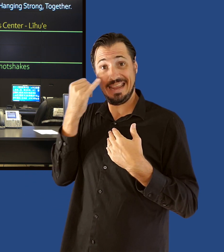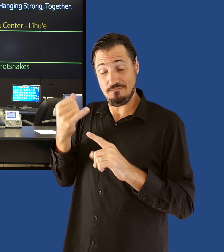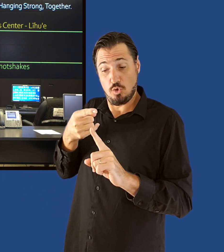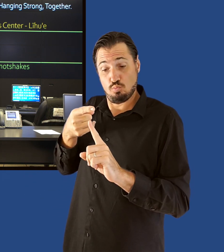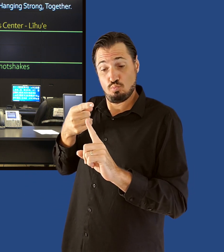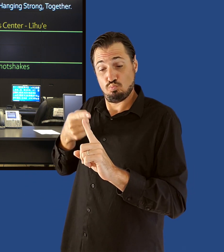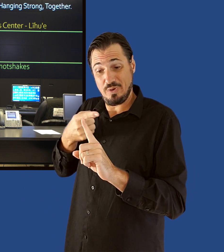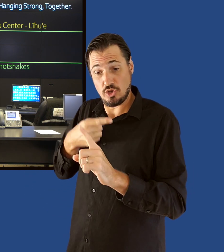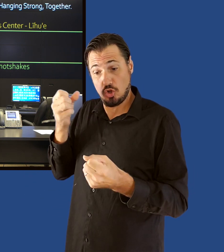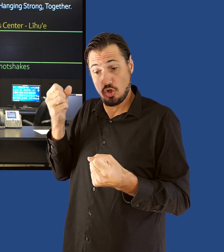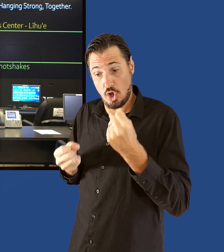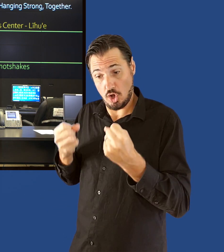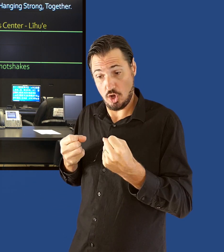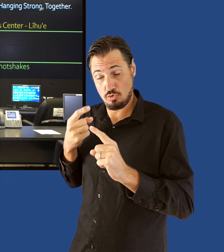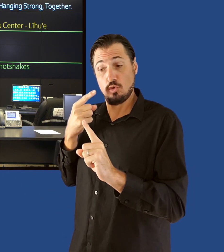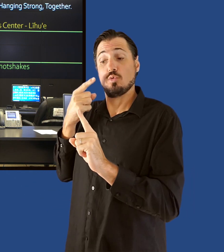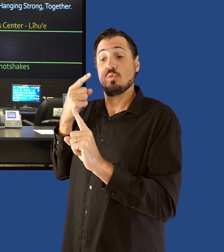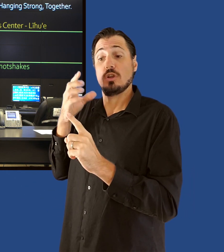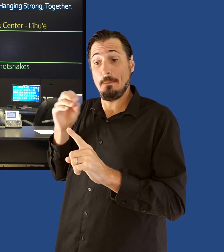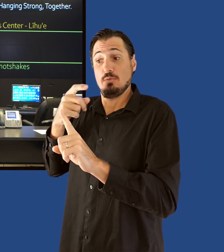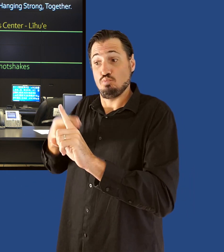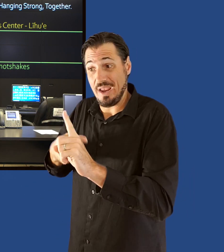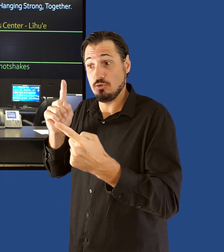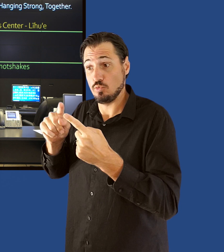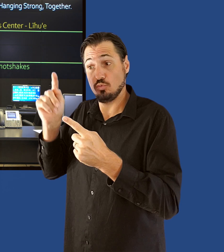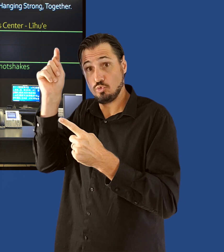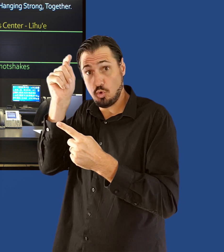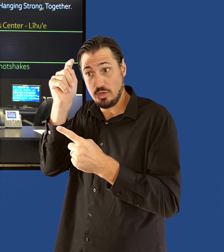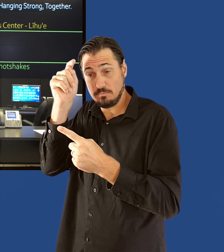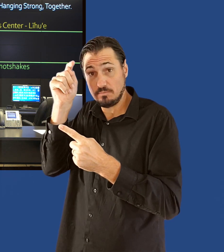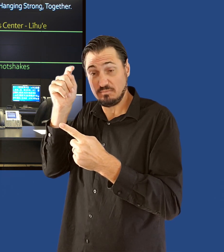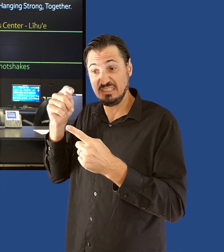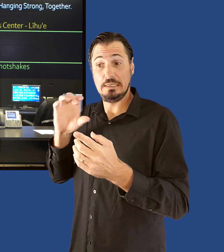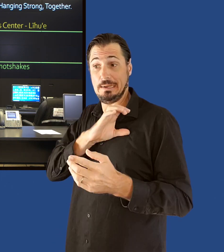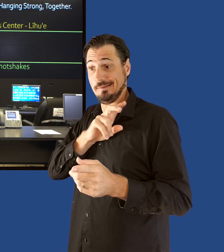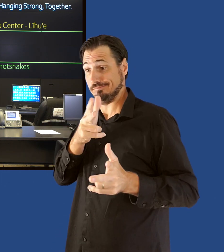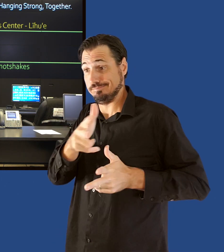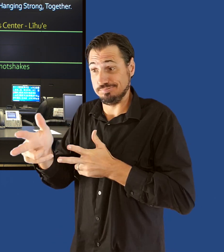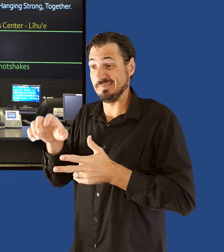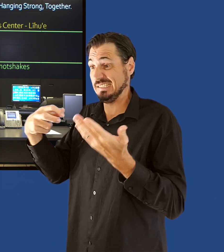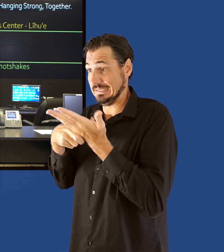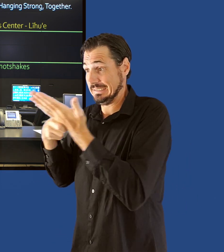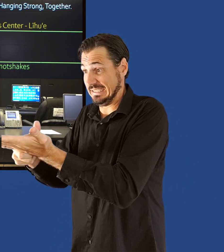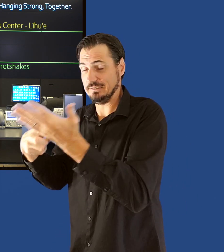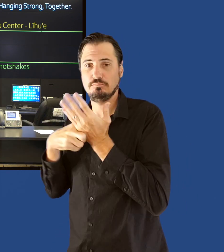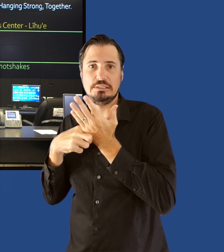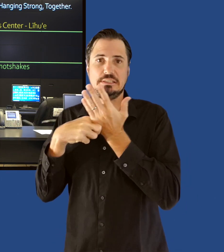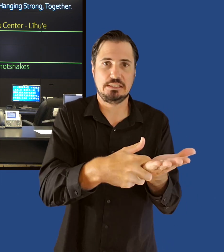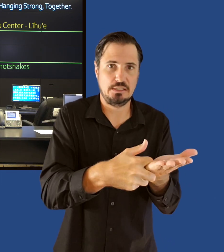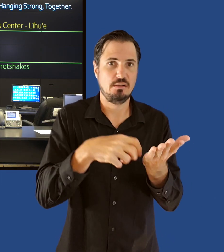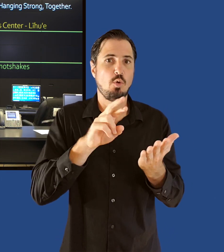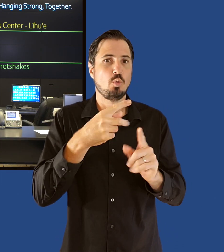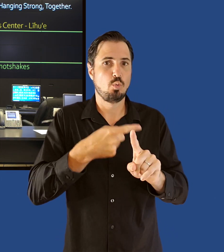Lastly, one rule that remains unchanged is regarding beach use. It is permissible to walk on the beach to access the beach.